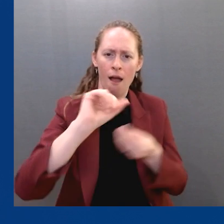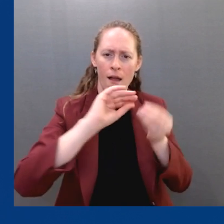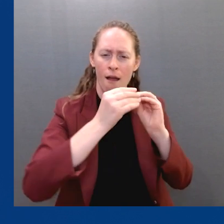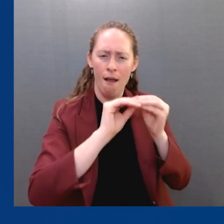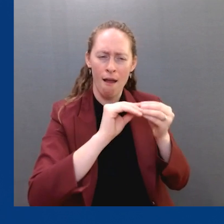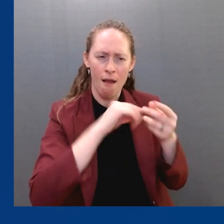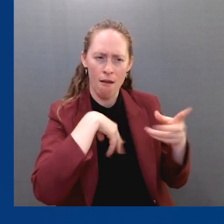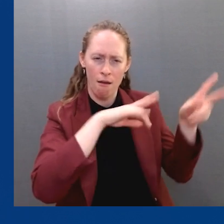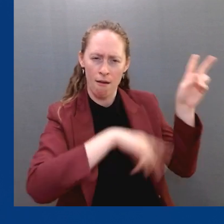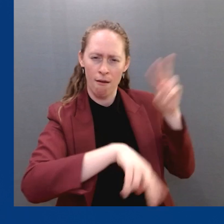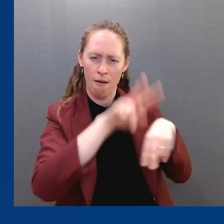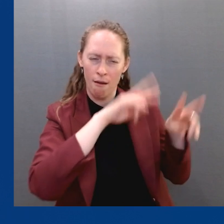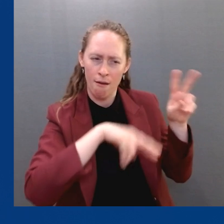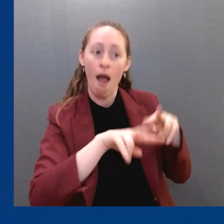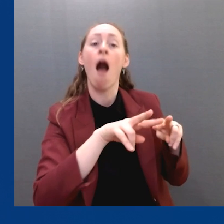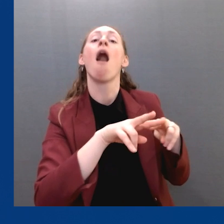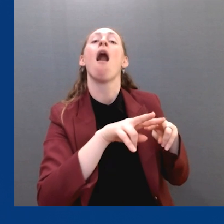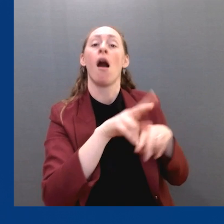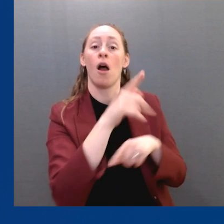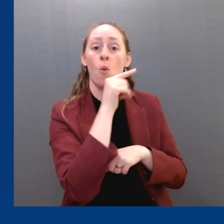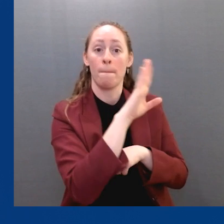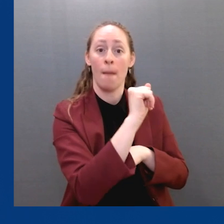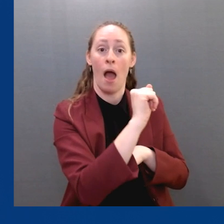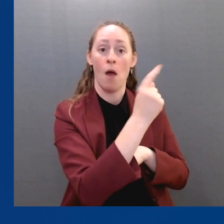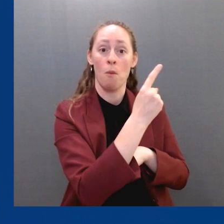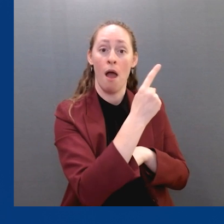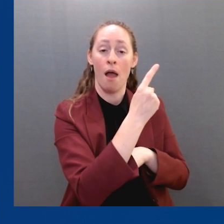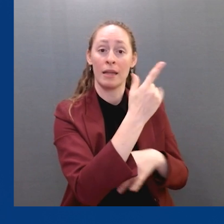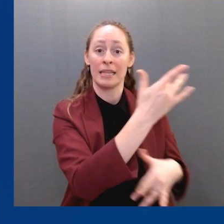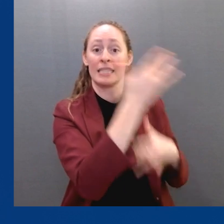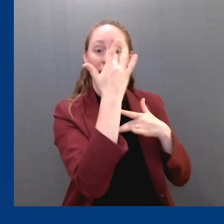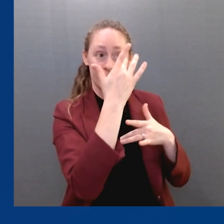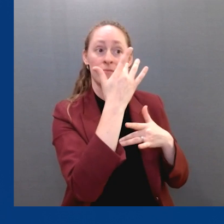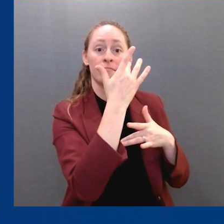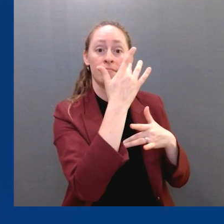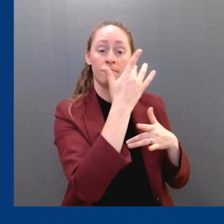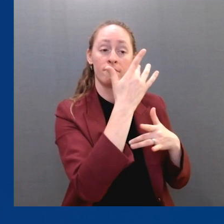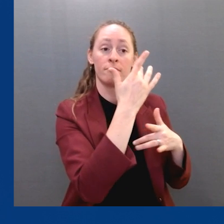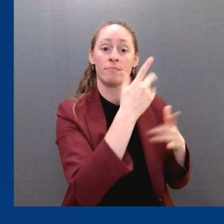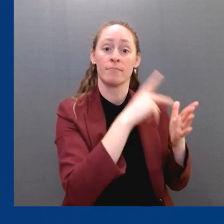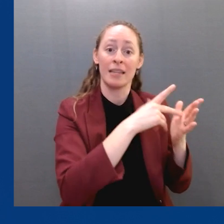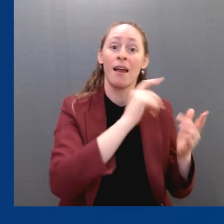against four or five. And in other countries particularly that have BA-4 or 5 anti dating,